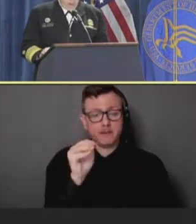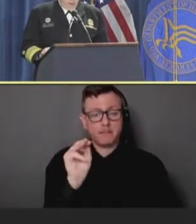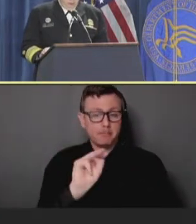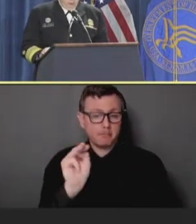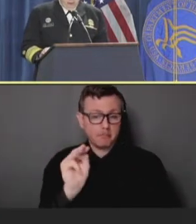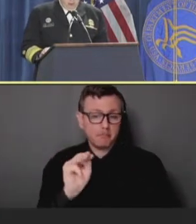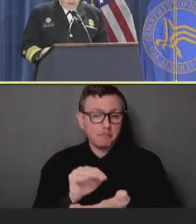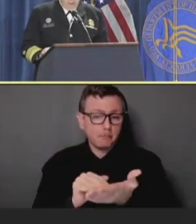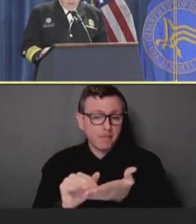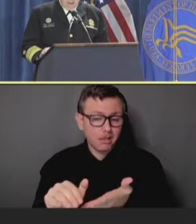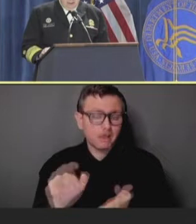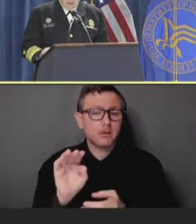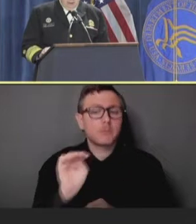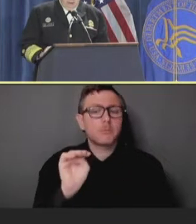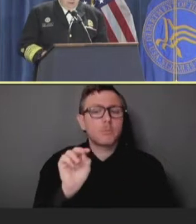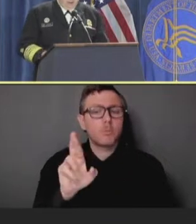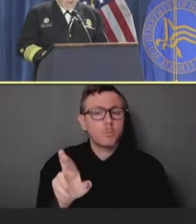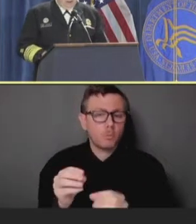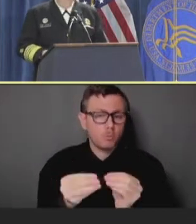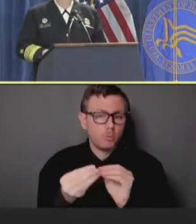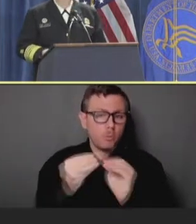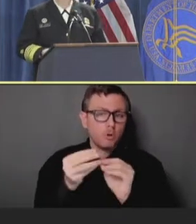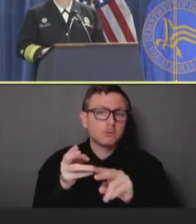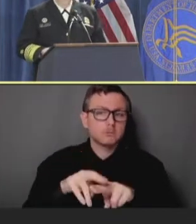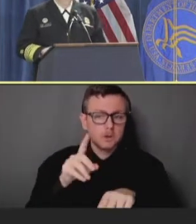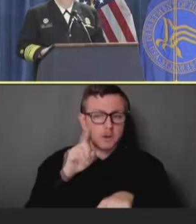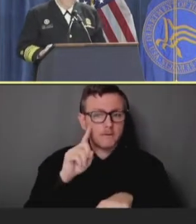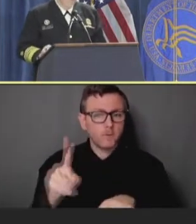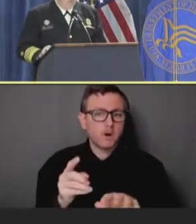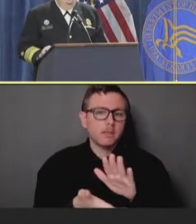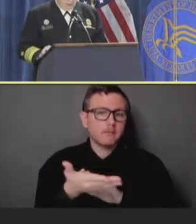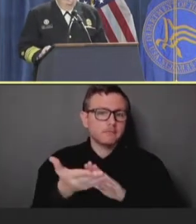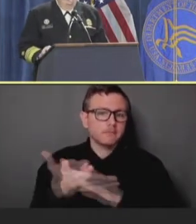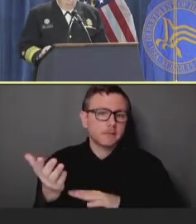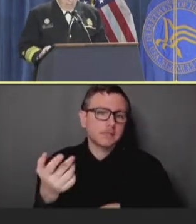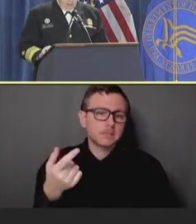the first U.S. base fill and finish manufacturing of the JYNNEOS vaccine.